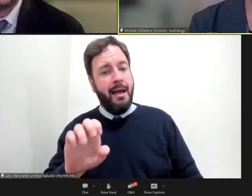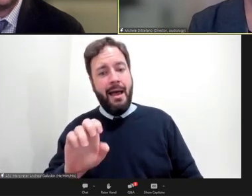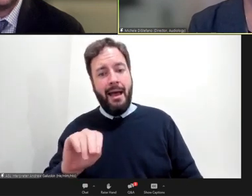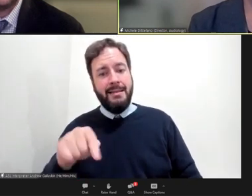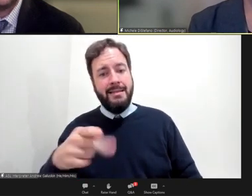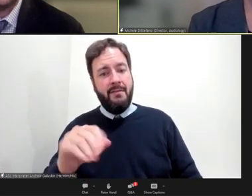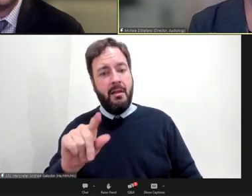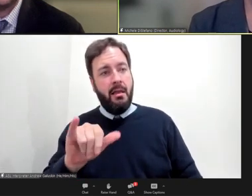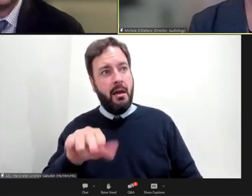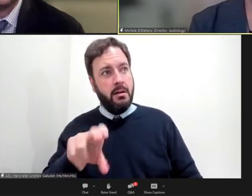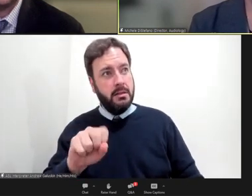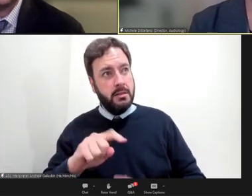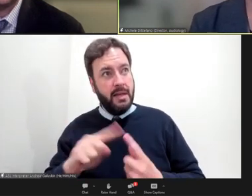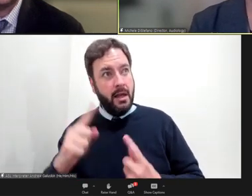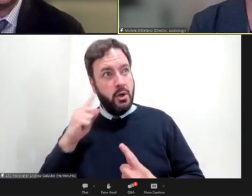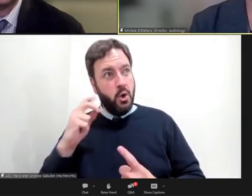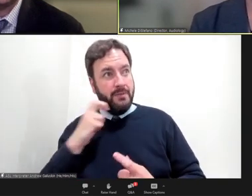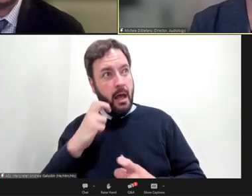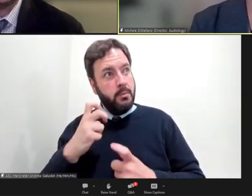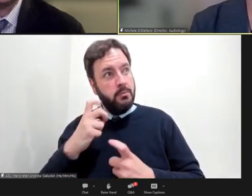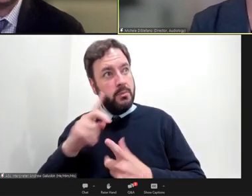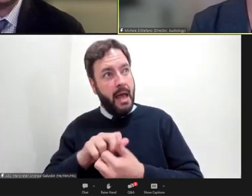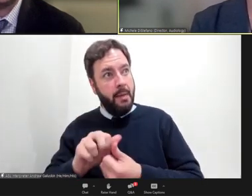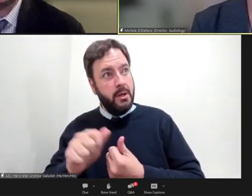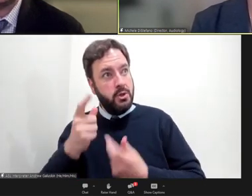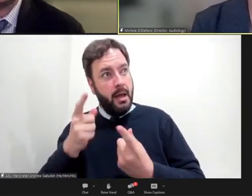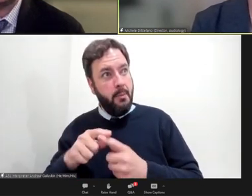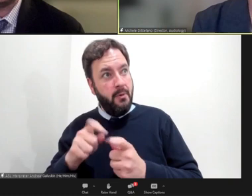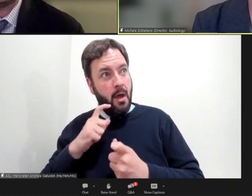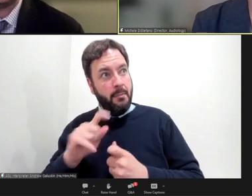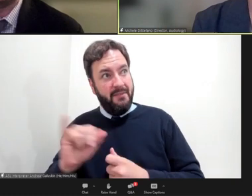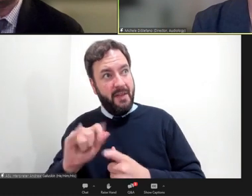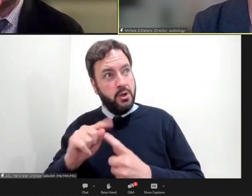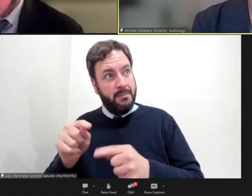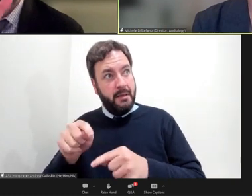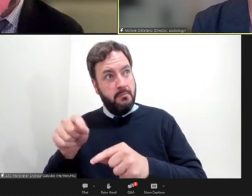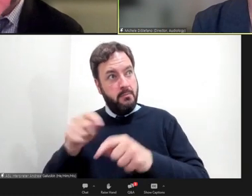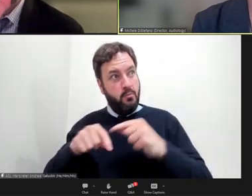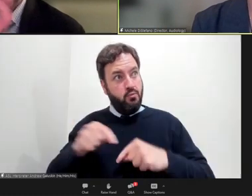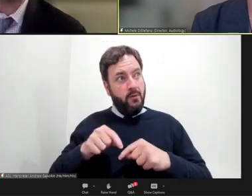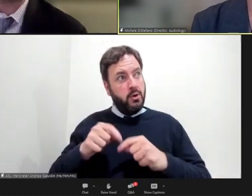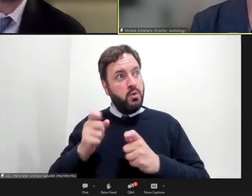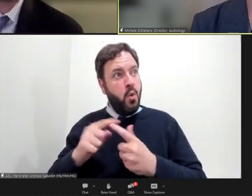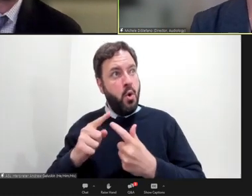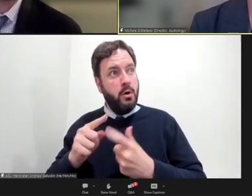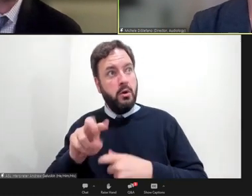Can nerve damage from an infection ever be reversed or regenerated?